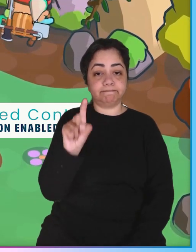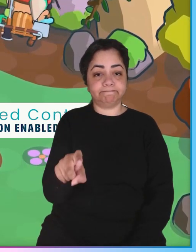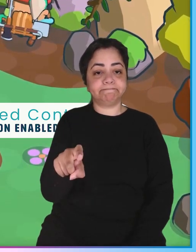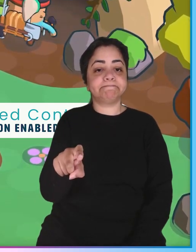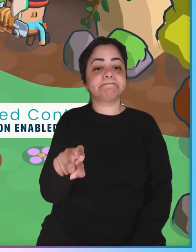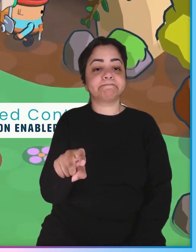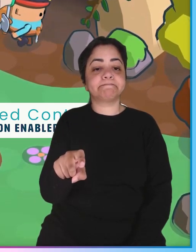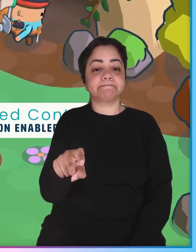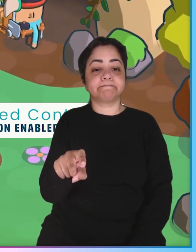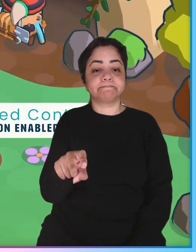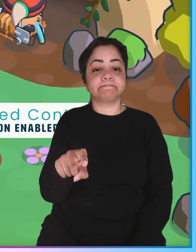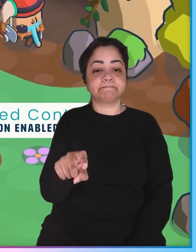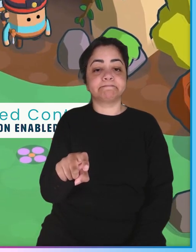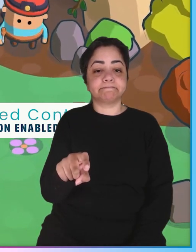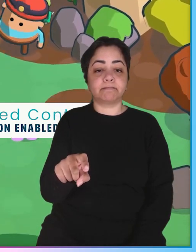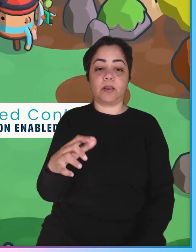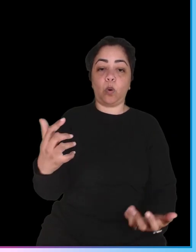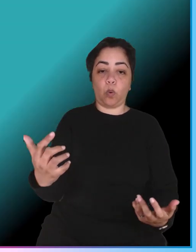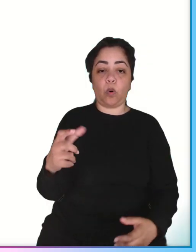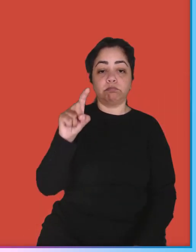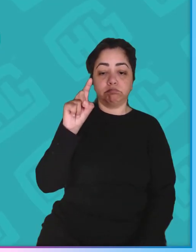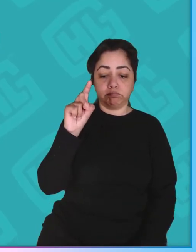or upper body dexterity limitations.